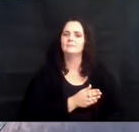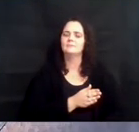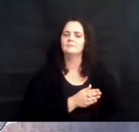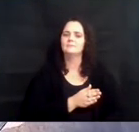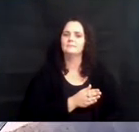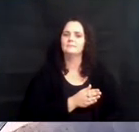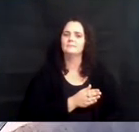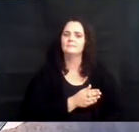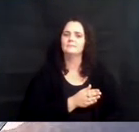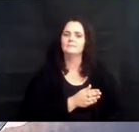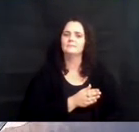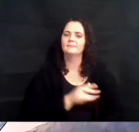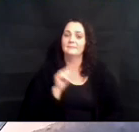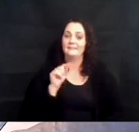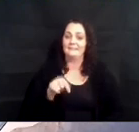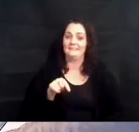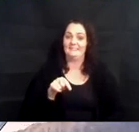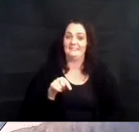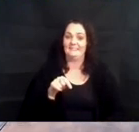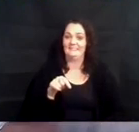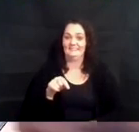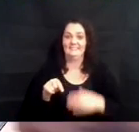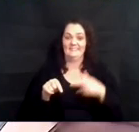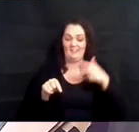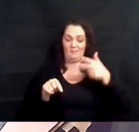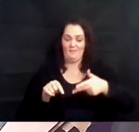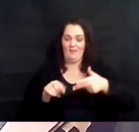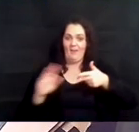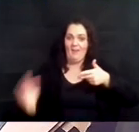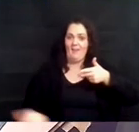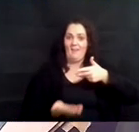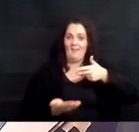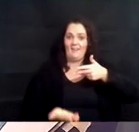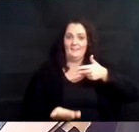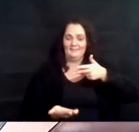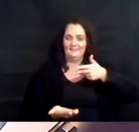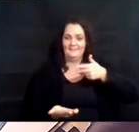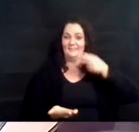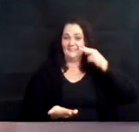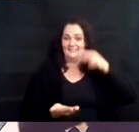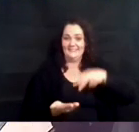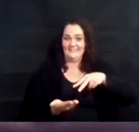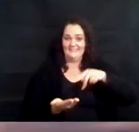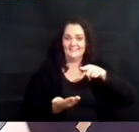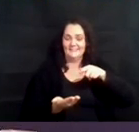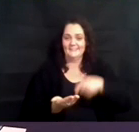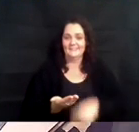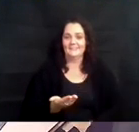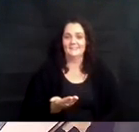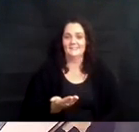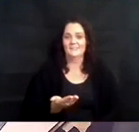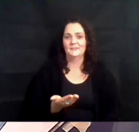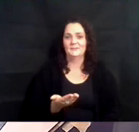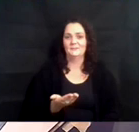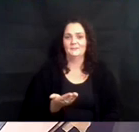there we go. Alright, and now you can see it quite clearly in the camera here